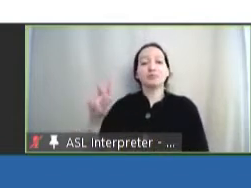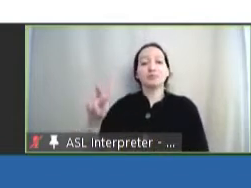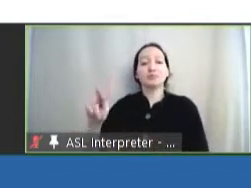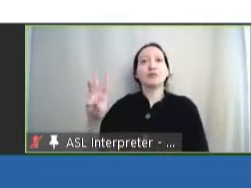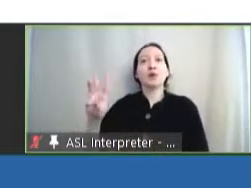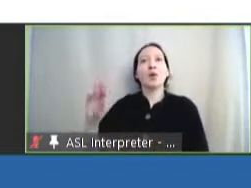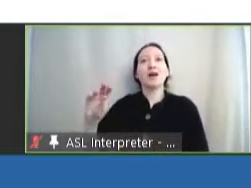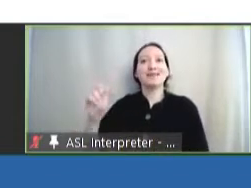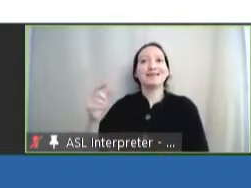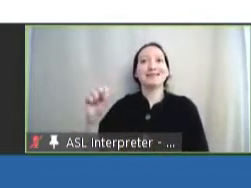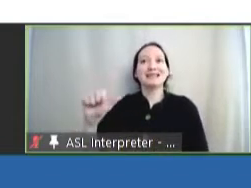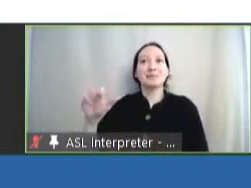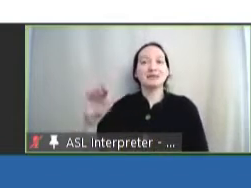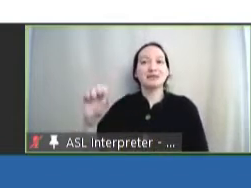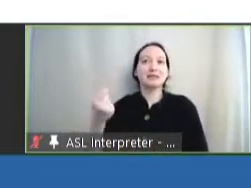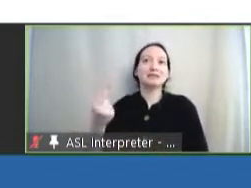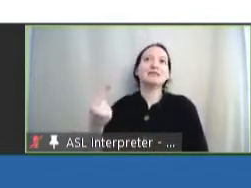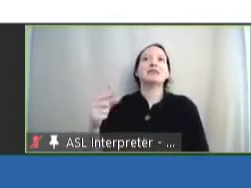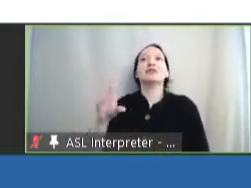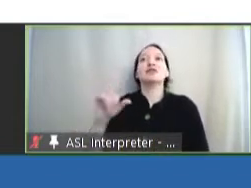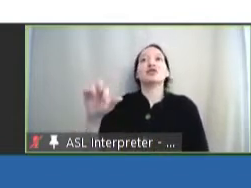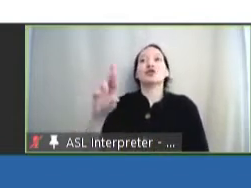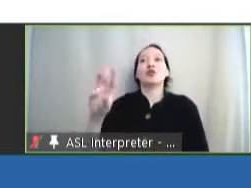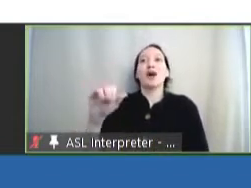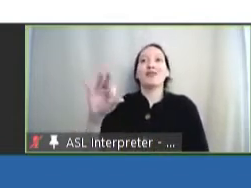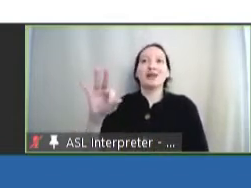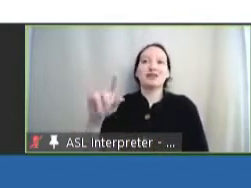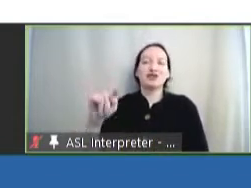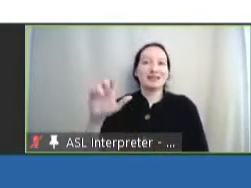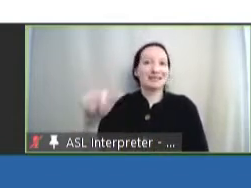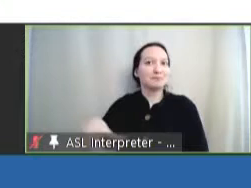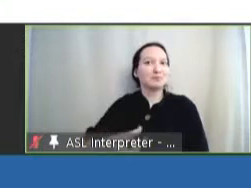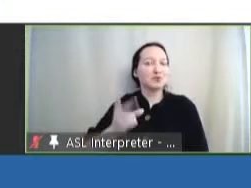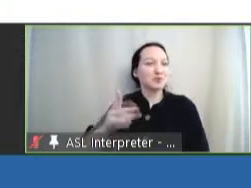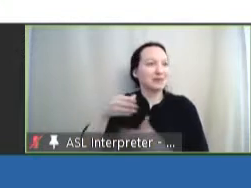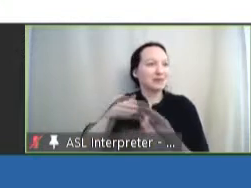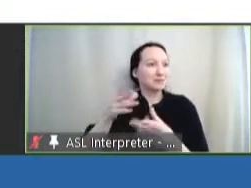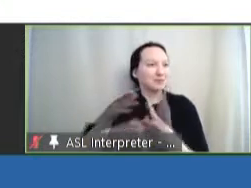and Dr. Wafa Tarazi are our two analytical leads on this project. Lok Wong Sampson: Thank you, Ben.